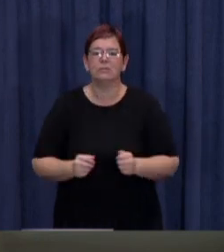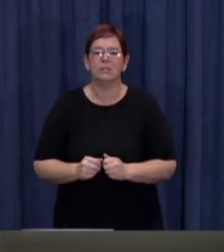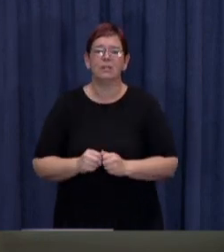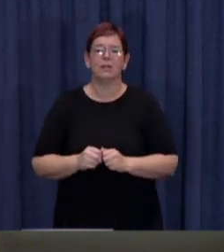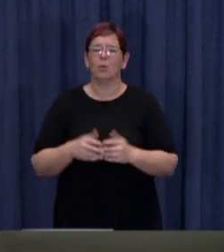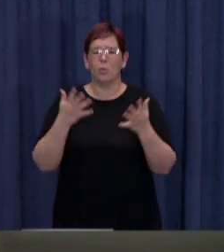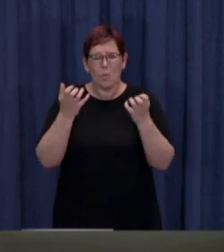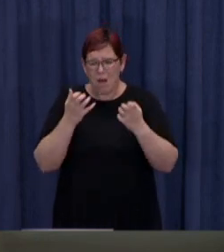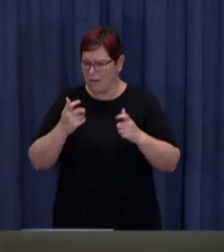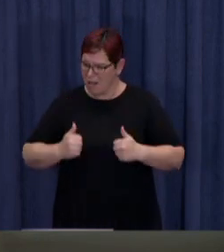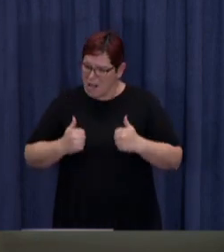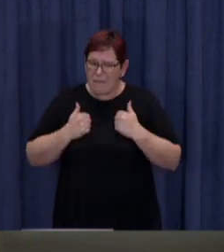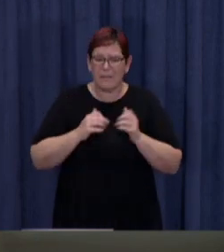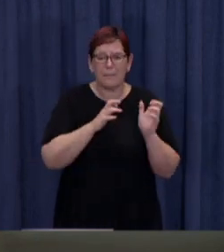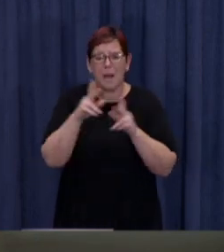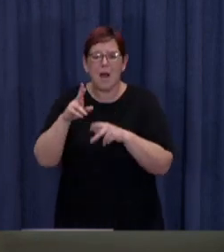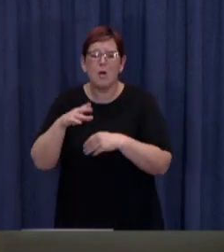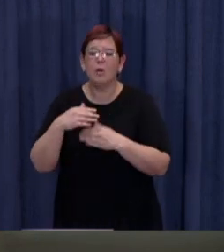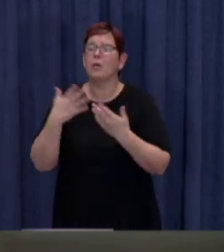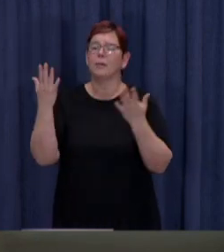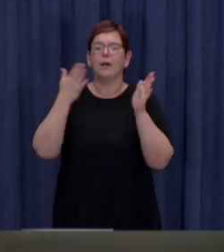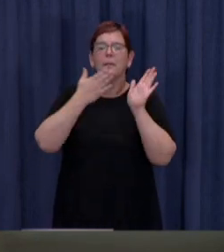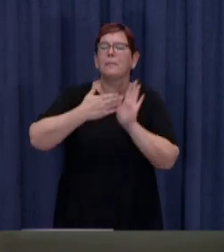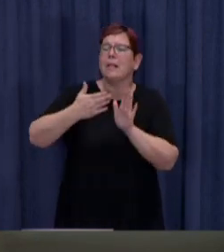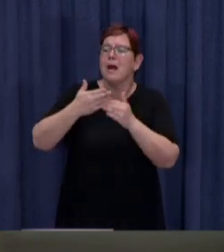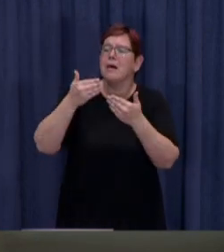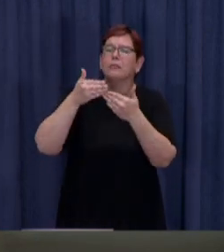these are all the things that we're working on but I also want to make sure